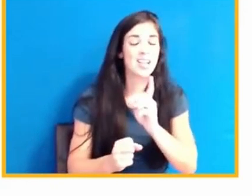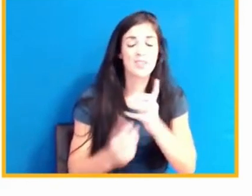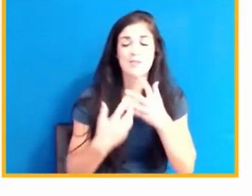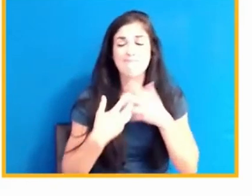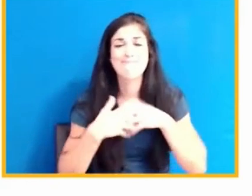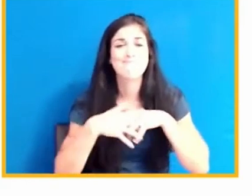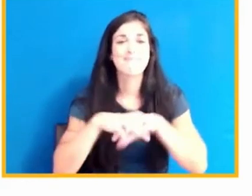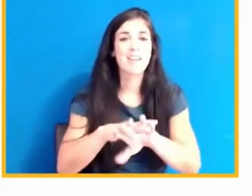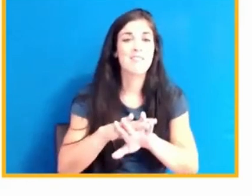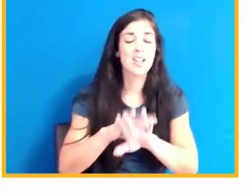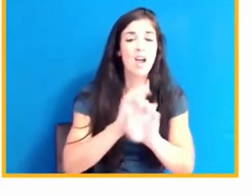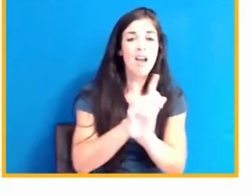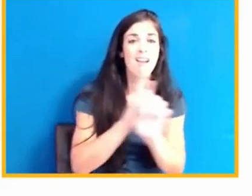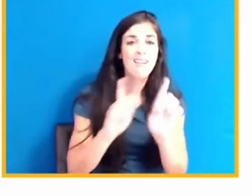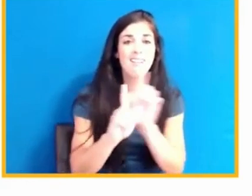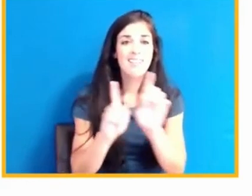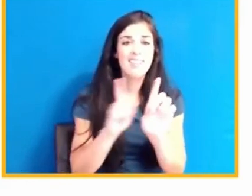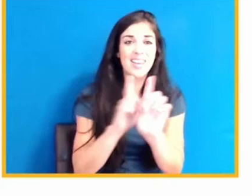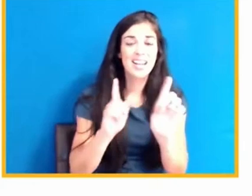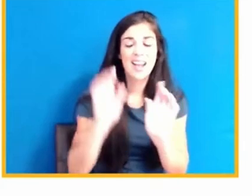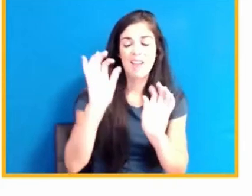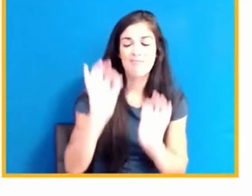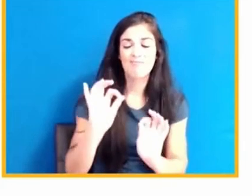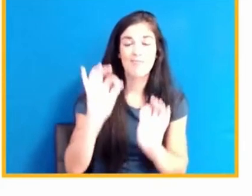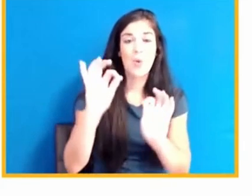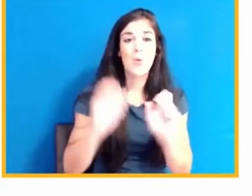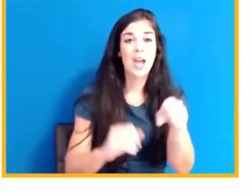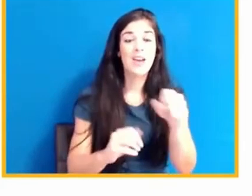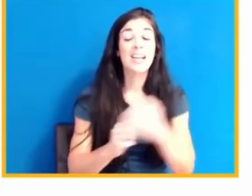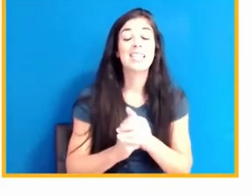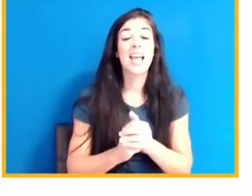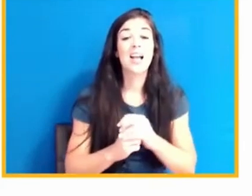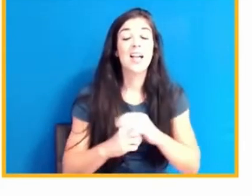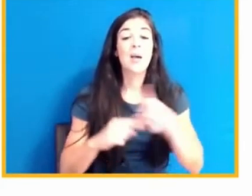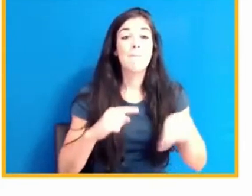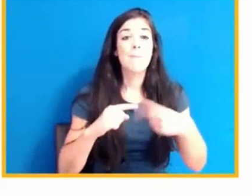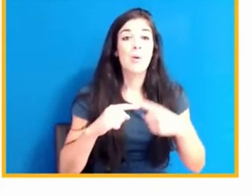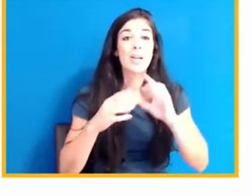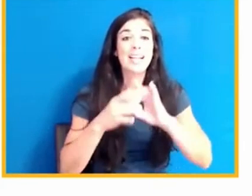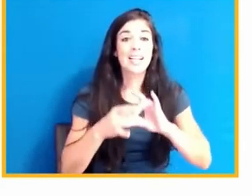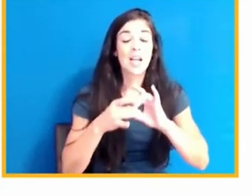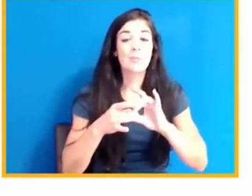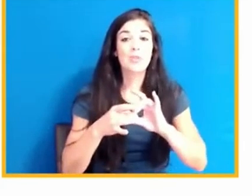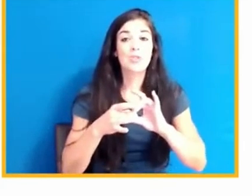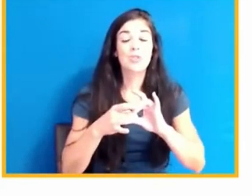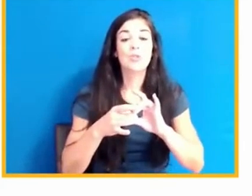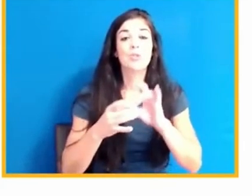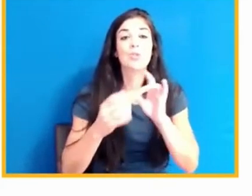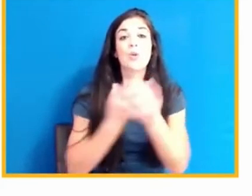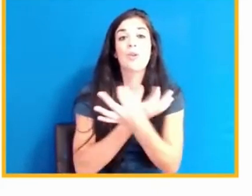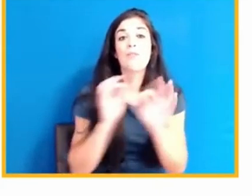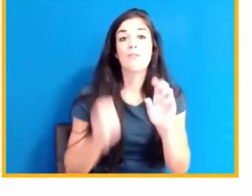flowed in and out very well, but I guess when it comes to like your freestyle sections,